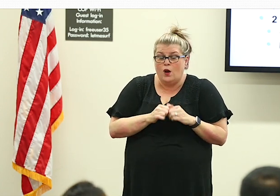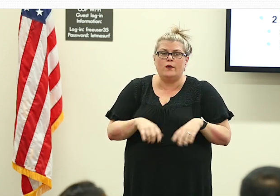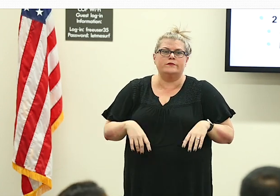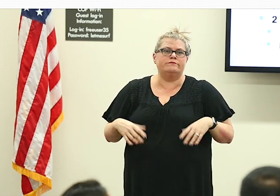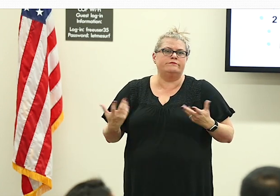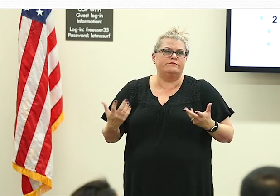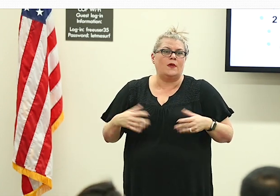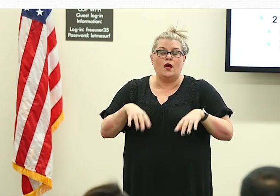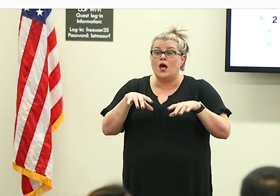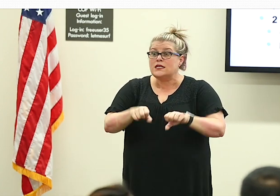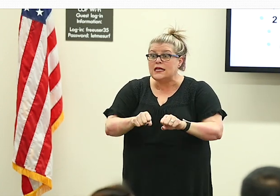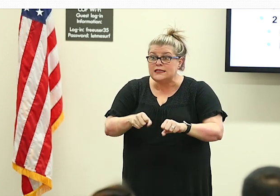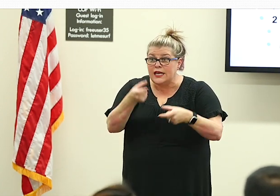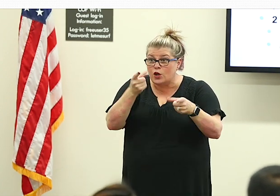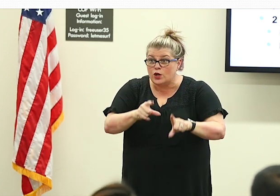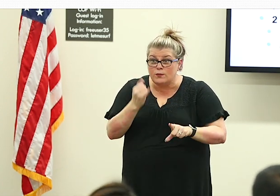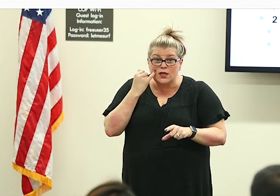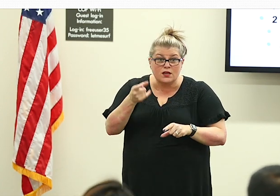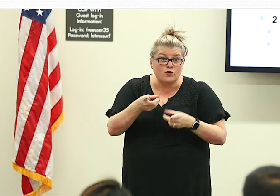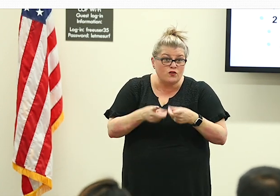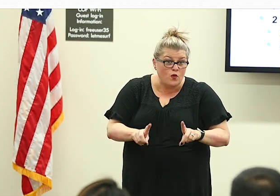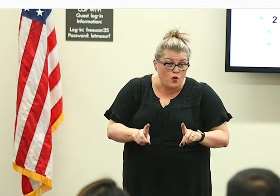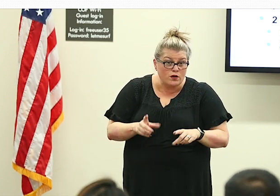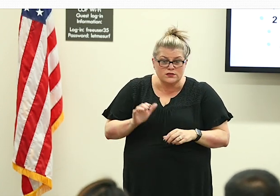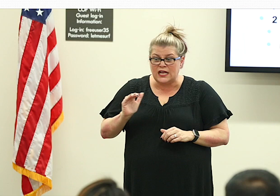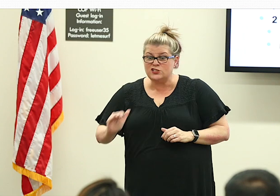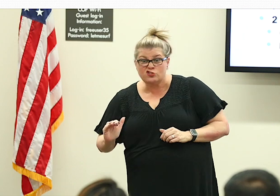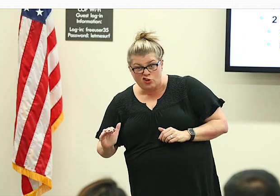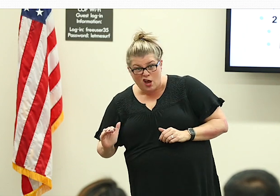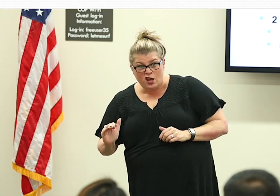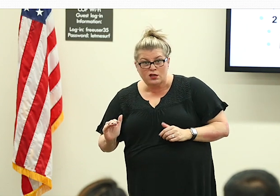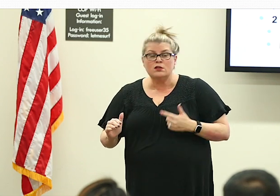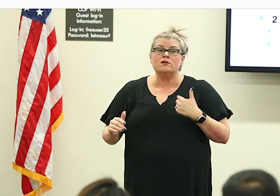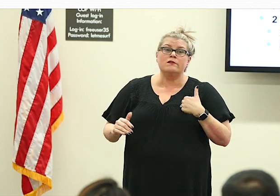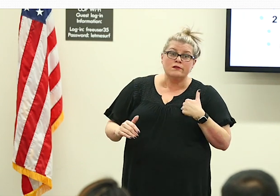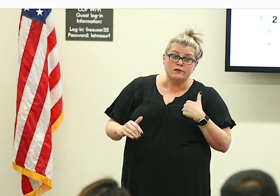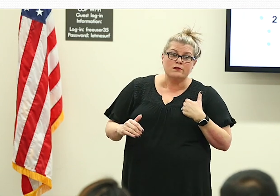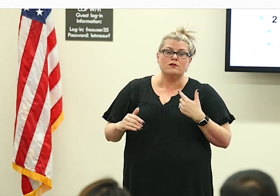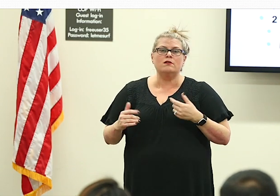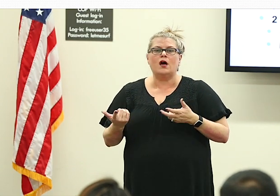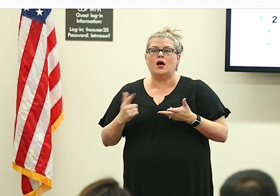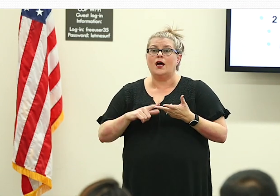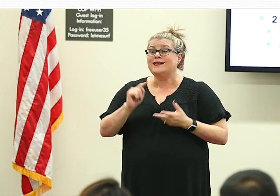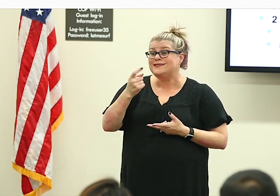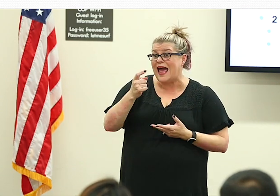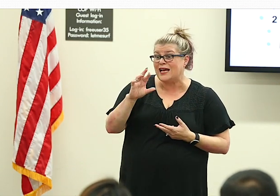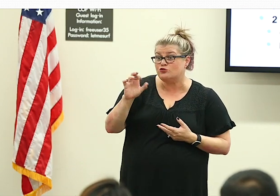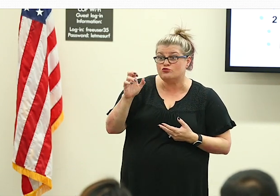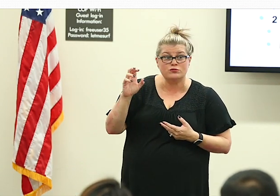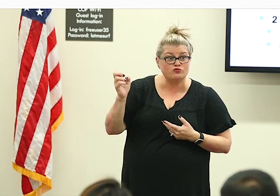a custody agreement if you're divorced and it's a child. Them being on your tax returns. If it's somebody 18 or over